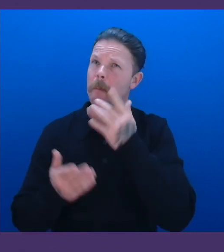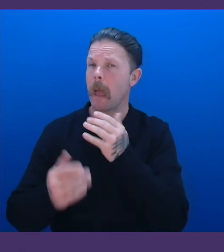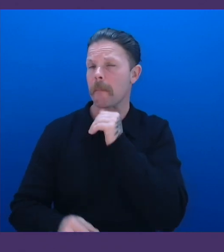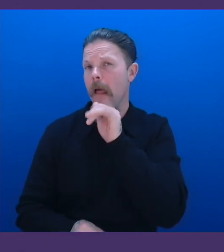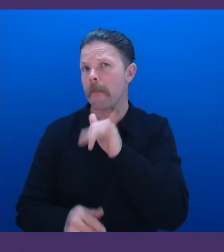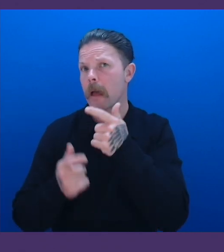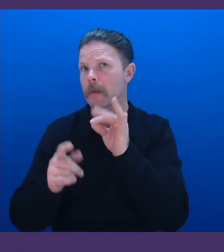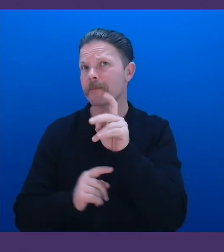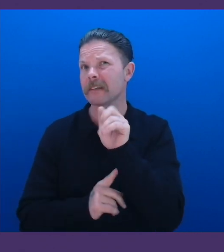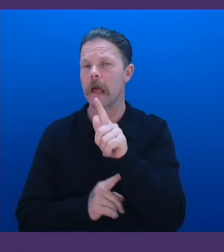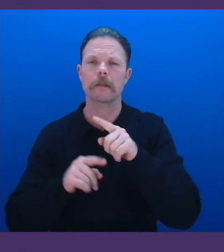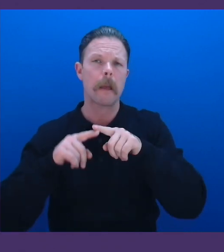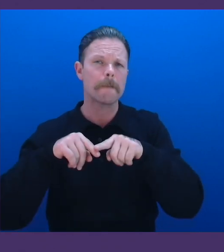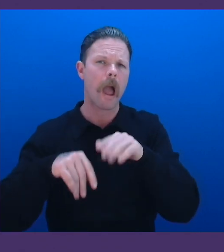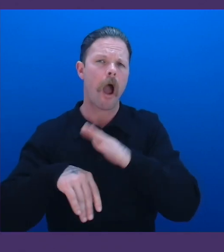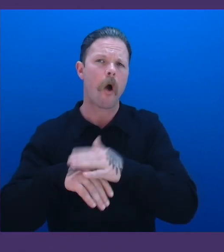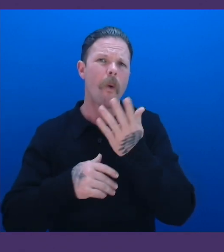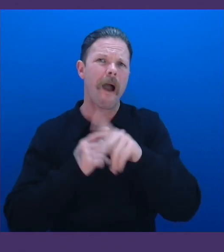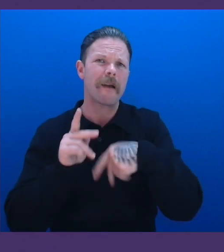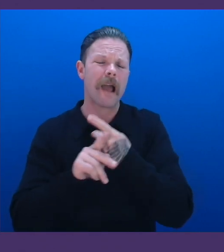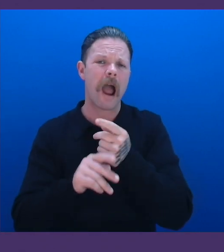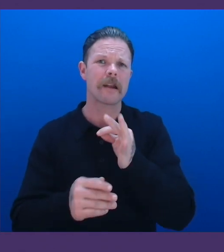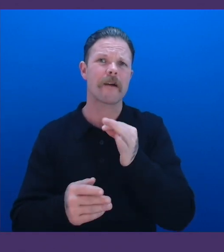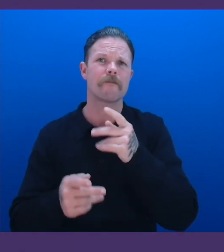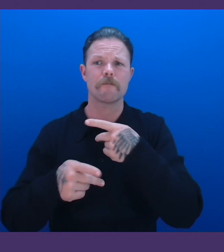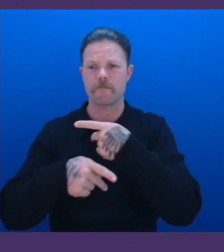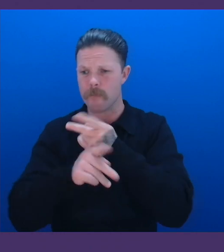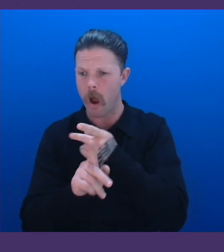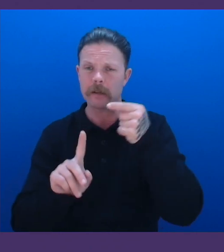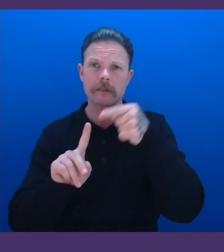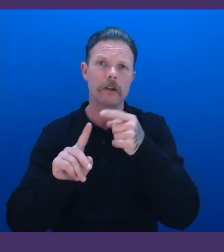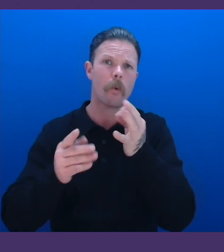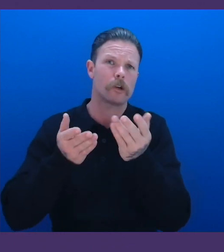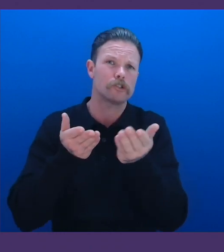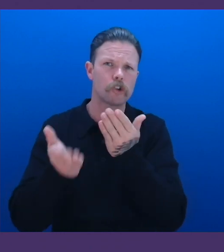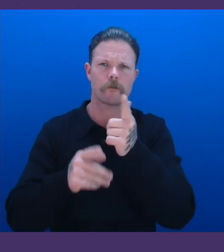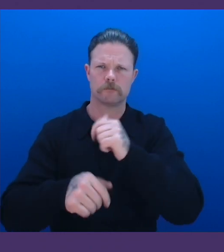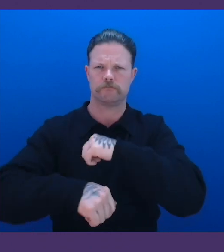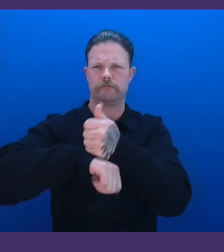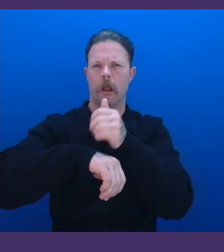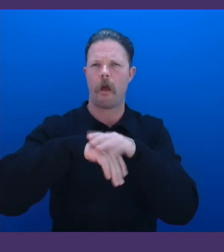of product or service you are placing on the market. So, one thing about the EAA that is unique is